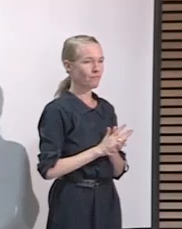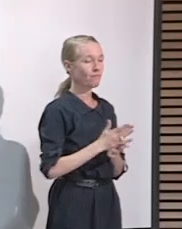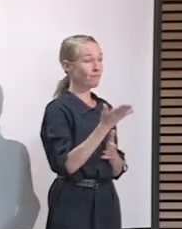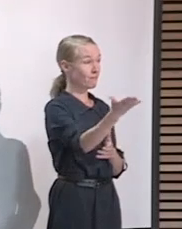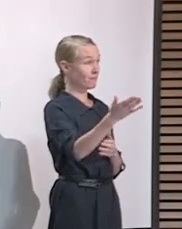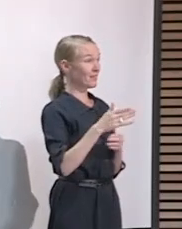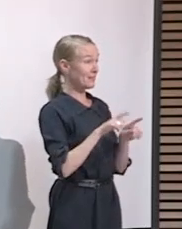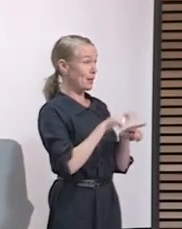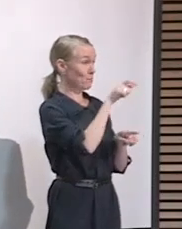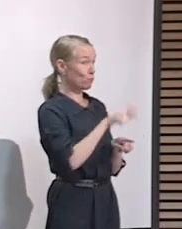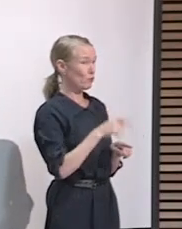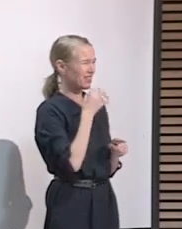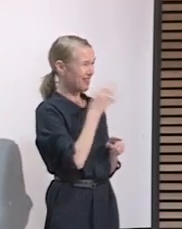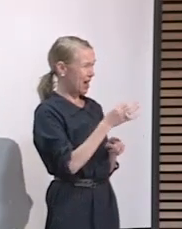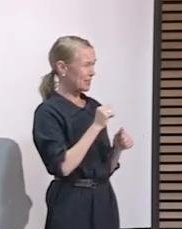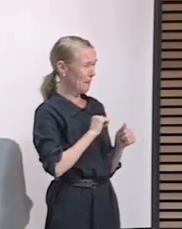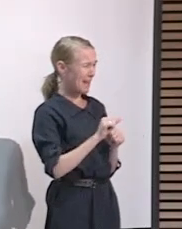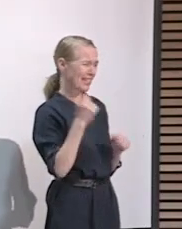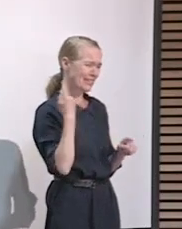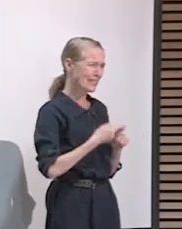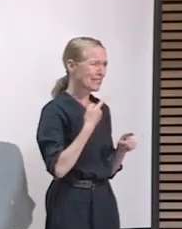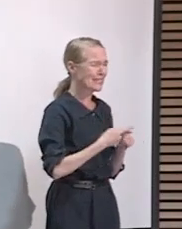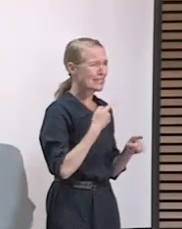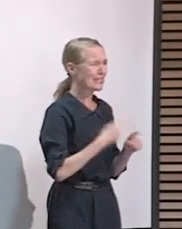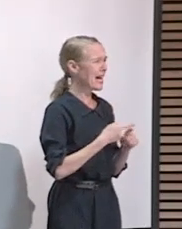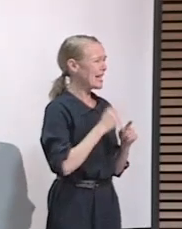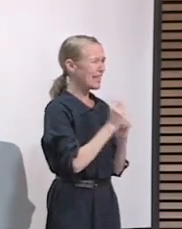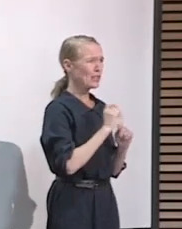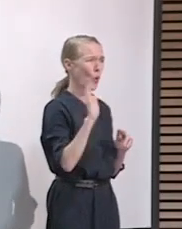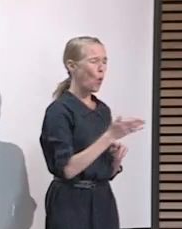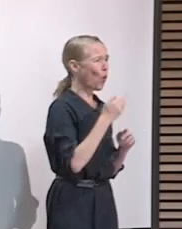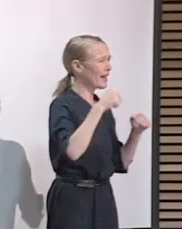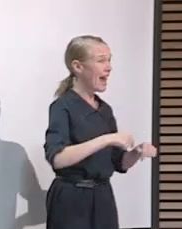... Test everyone and get it done, would it be